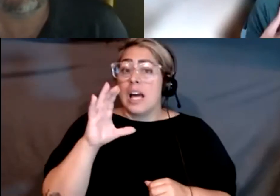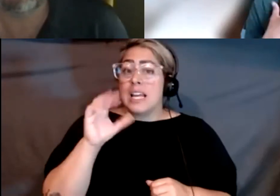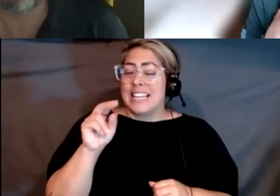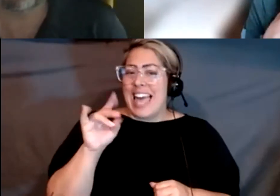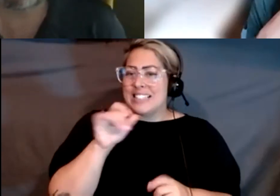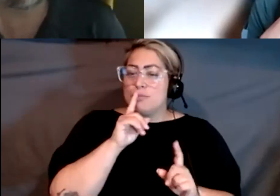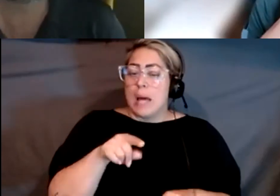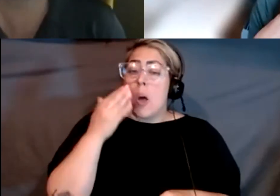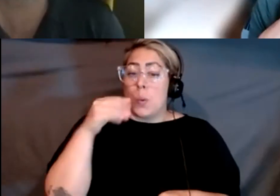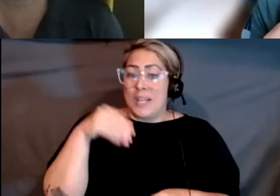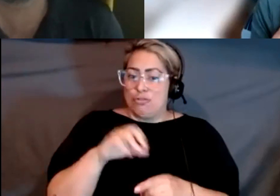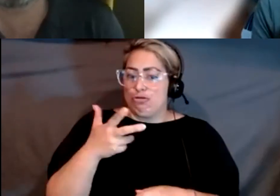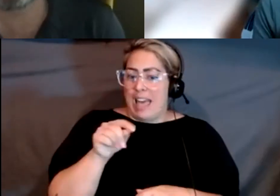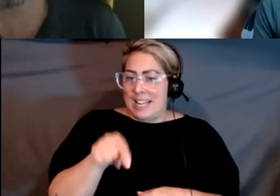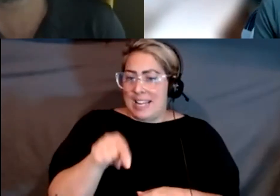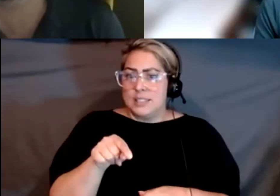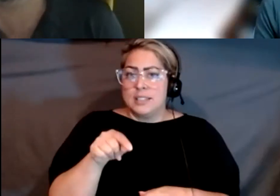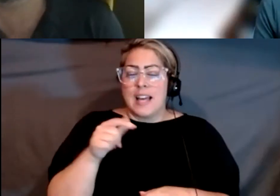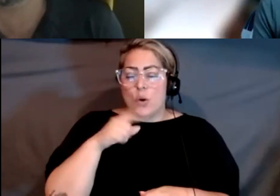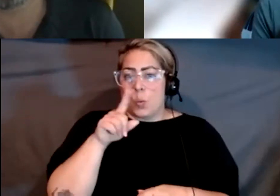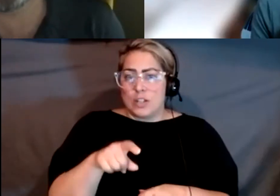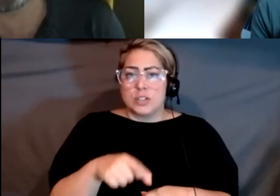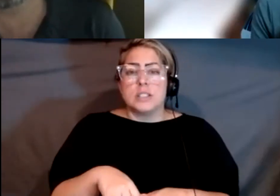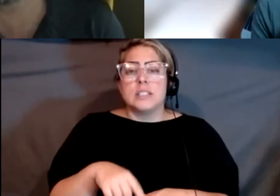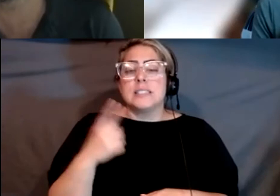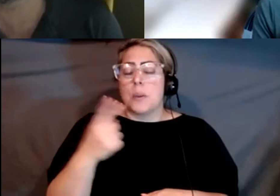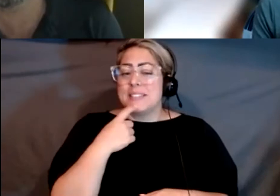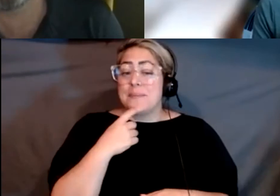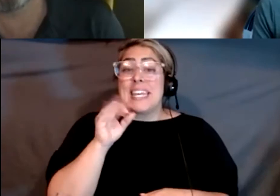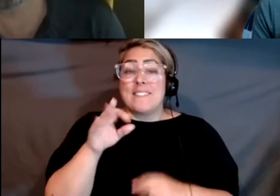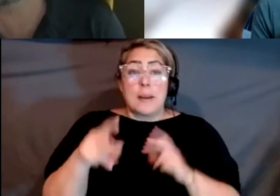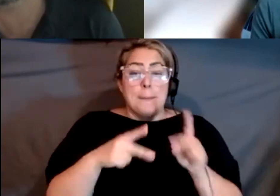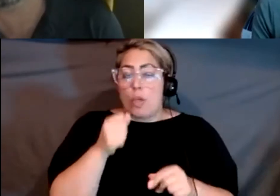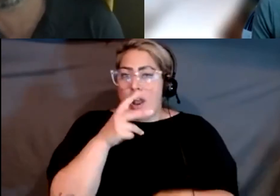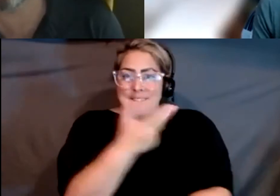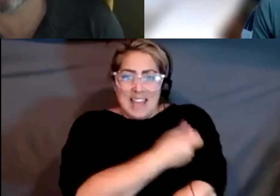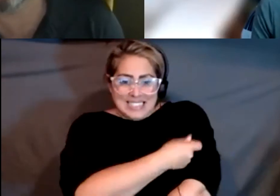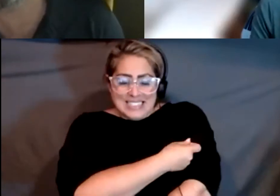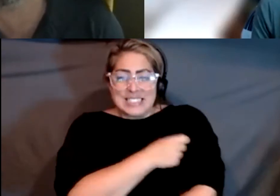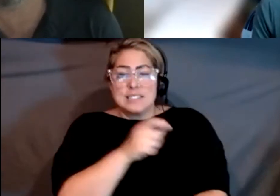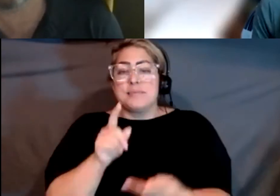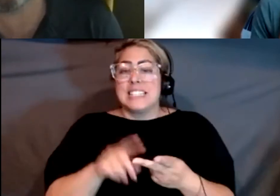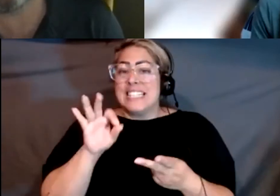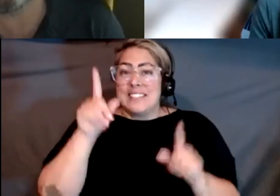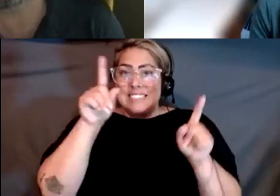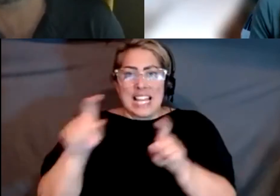, if people are not vaccinated, if testing is not a safe option. Basically to get around the vaccination